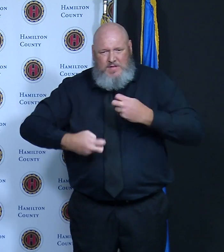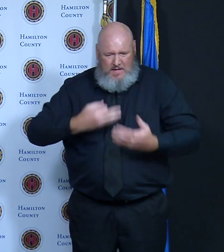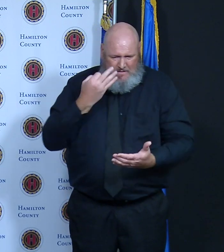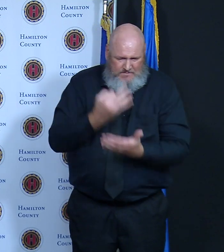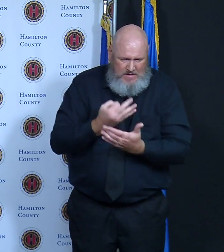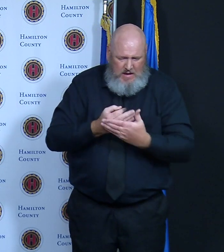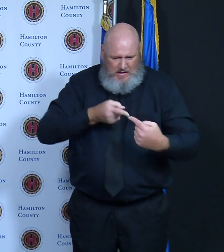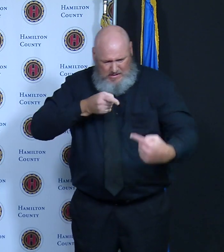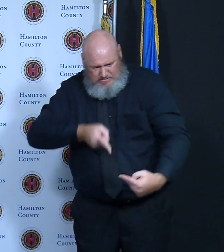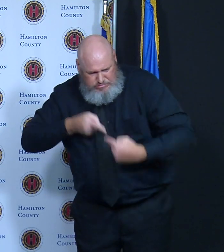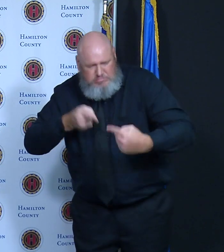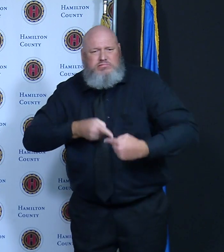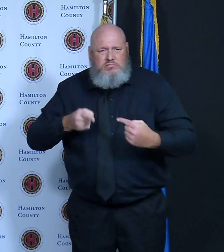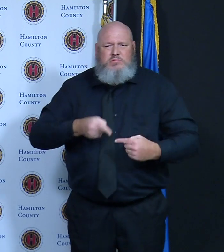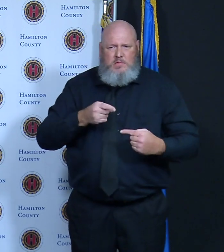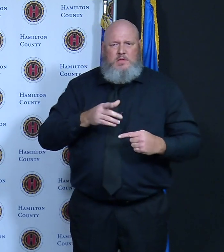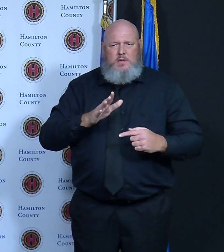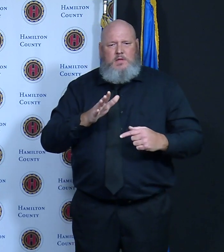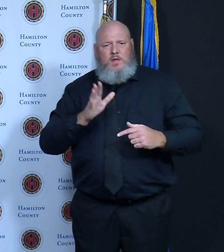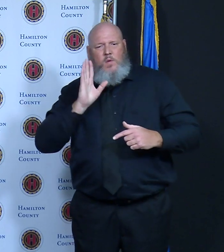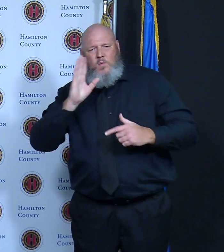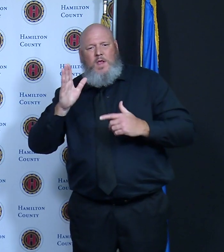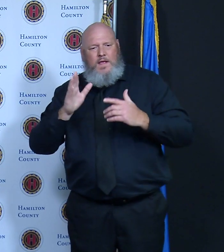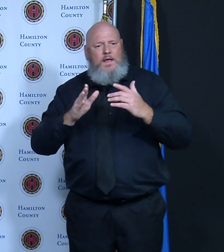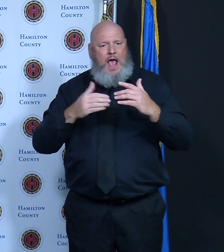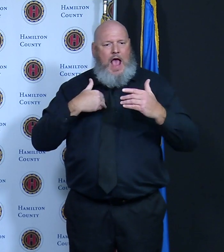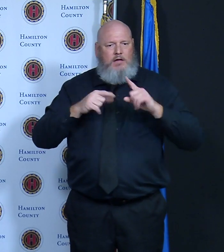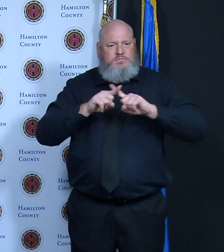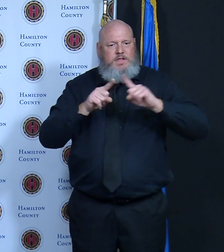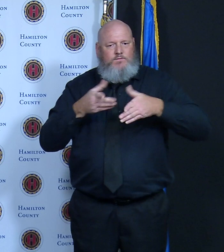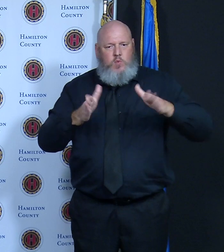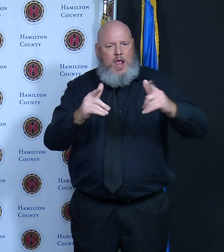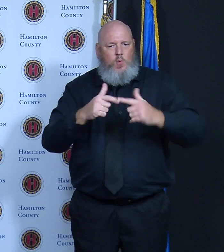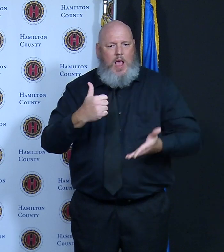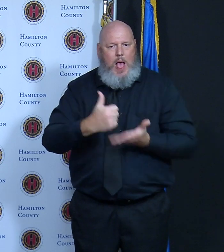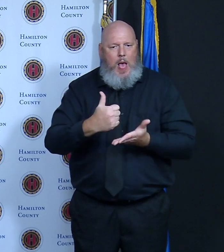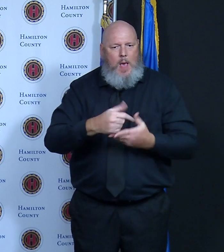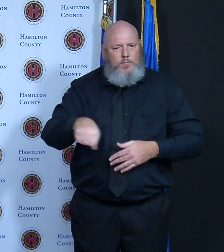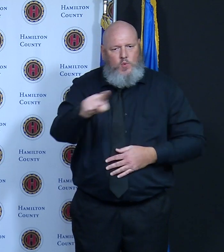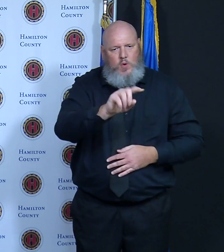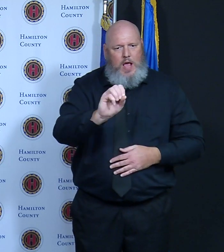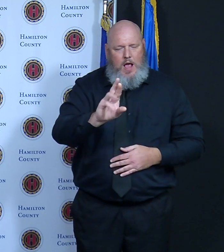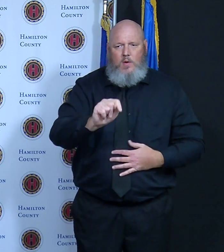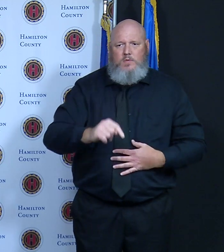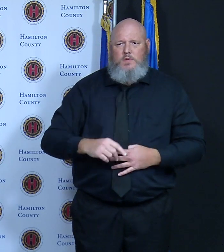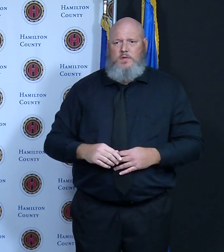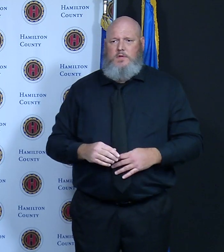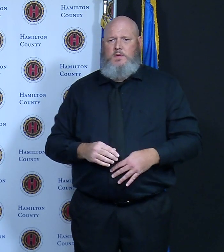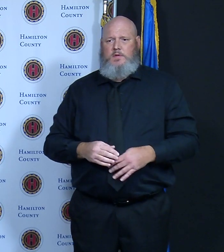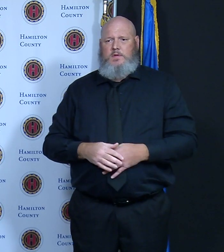well I'm get as you can see I'm getting advice just just shout it out to me